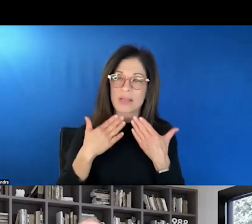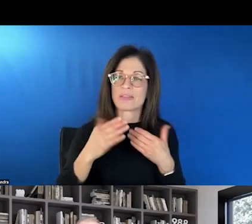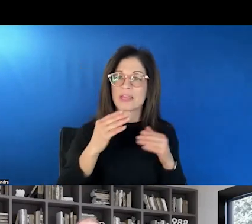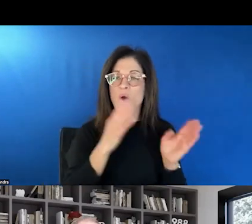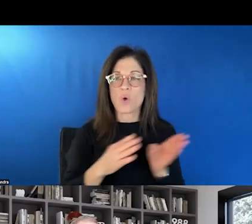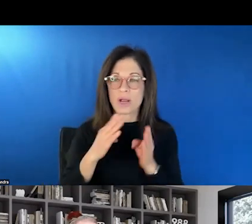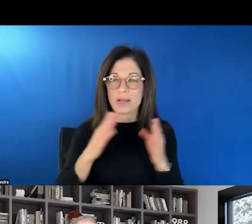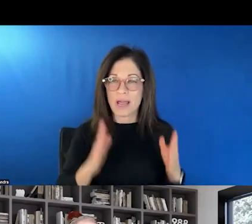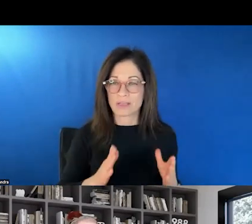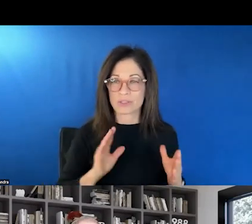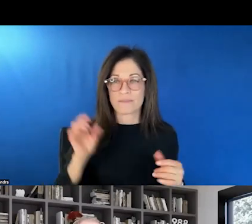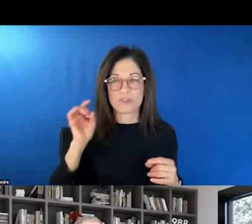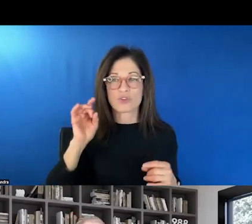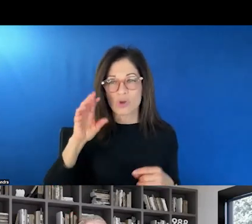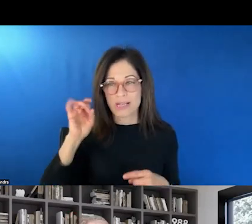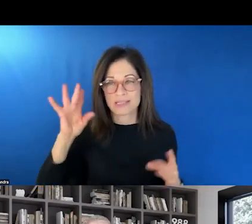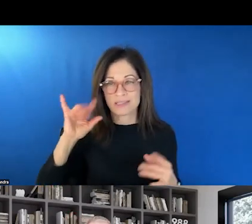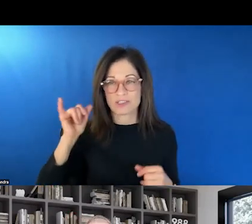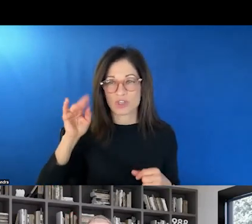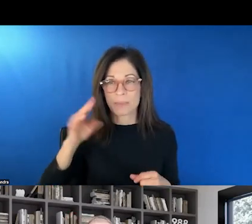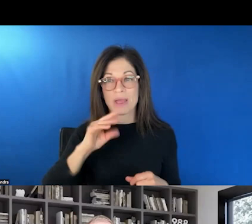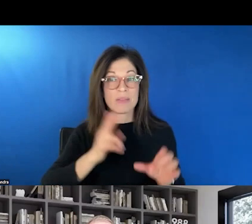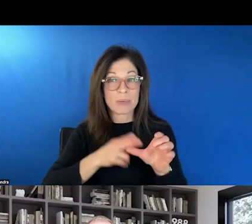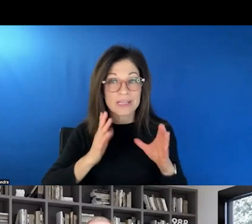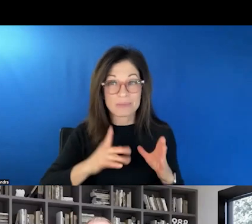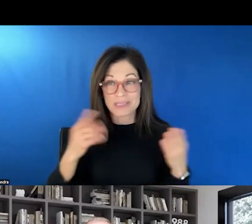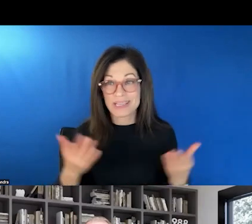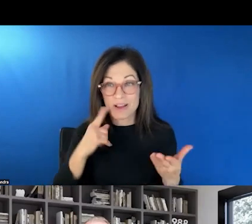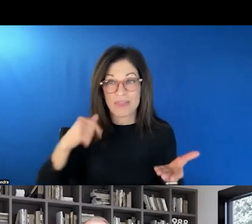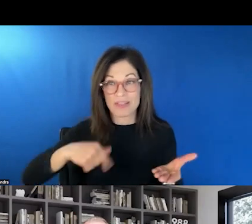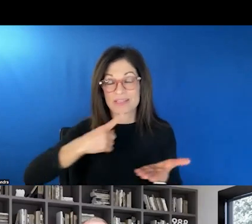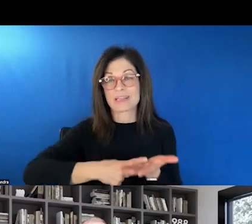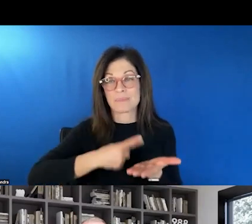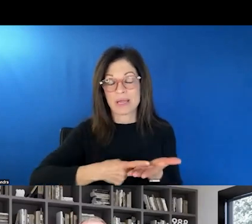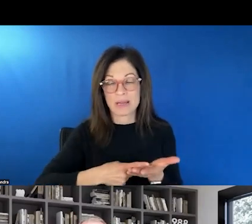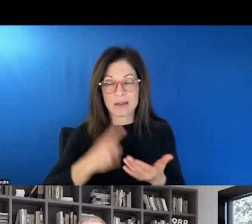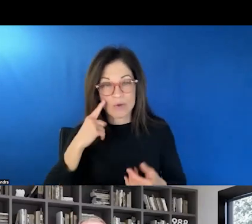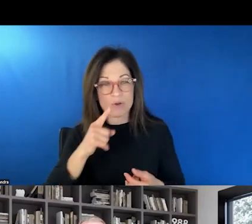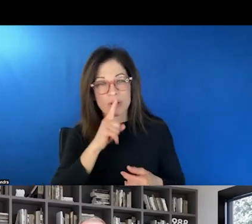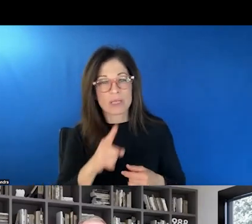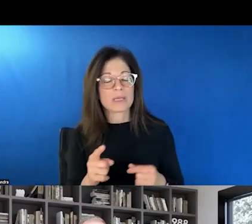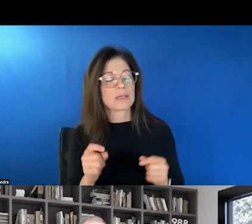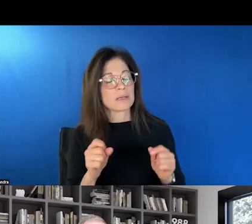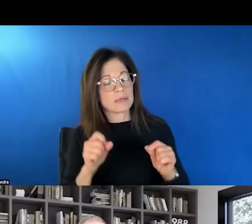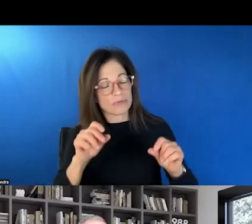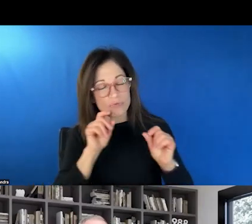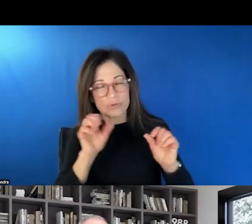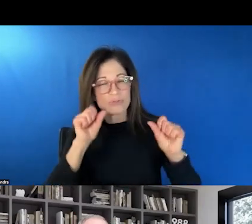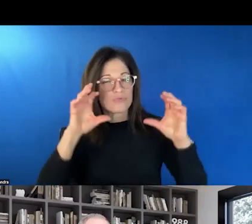PARTICIPANTS IN THE DEBATE FOR AN INCREDIBLE AND THOUGHTFUL